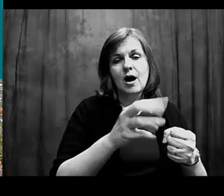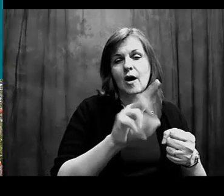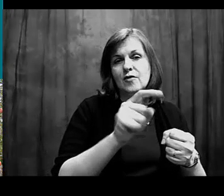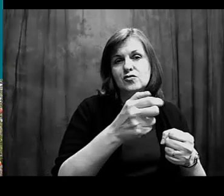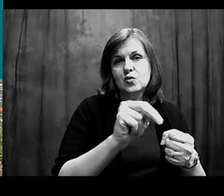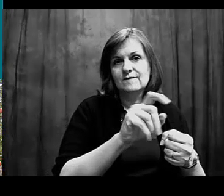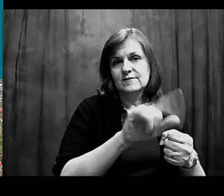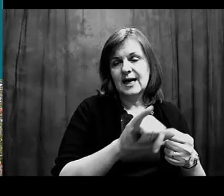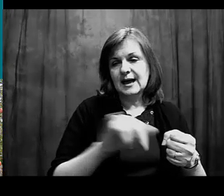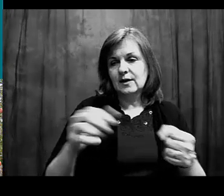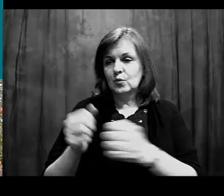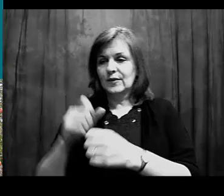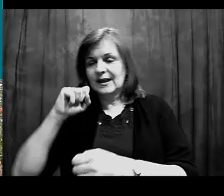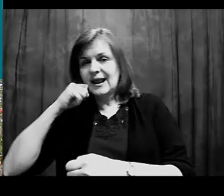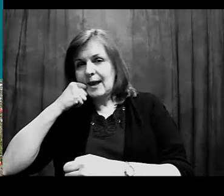mate -- they can!